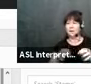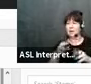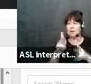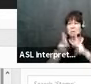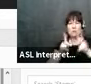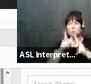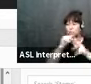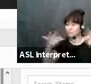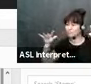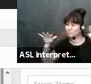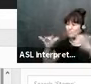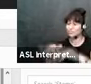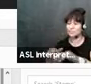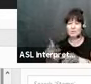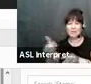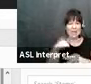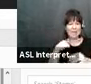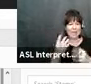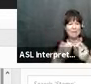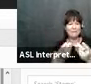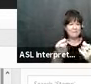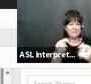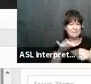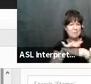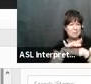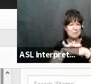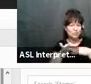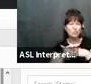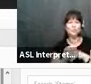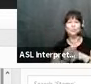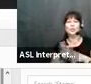strong agricultural and food production industries, and essential workers who live